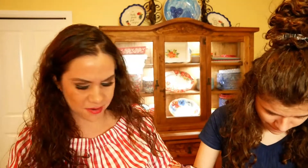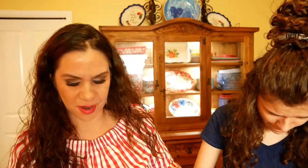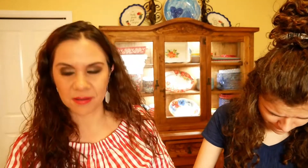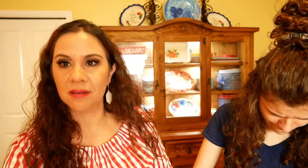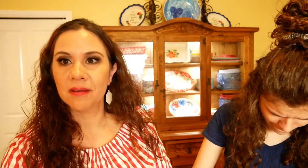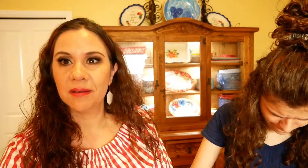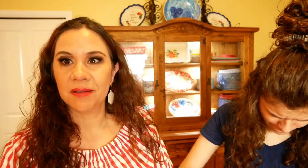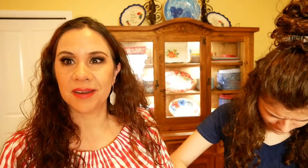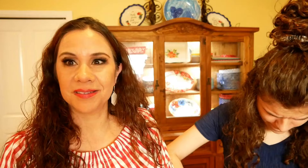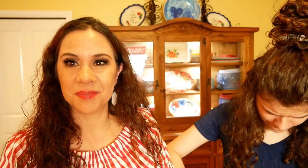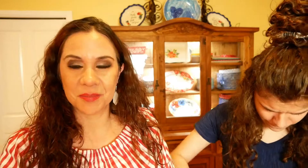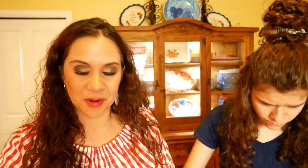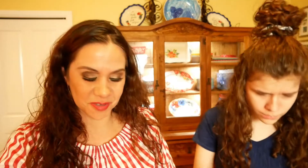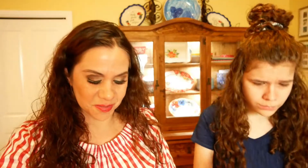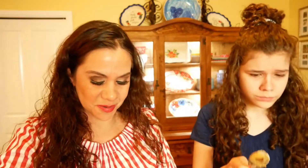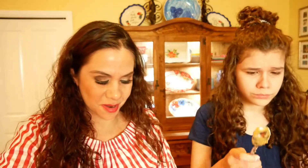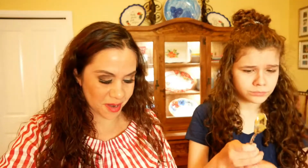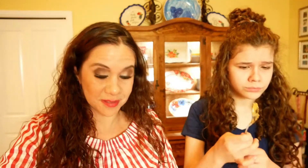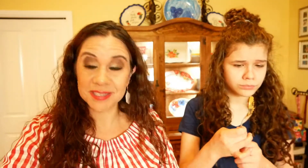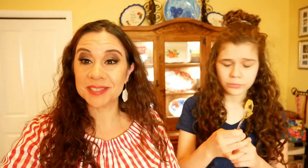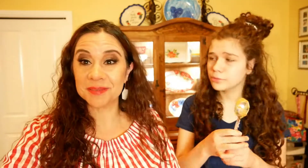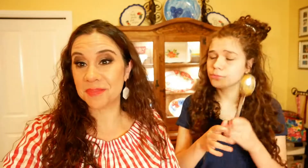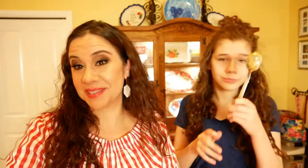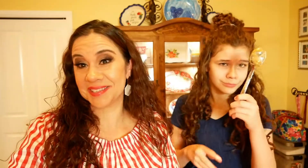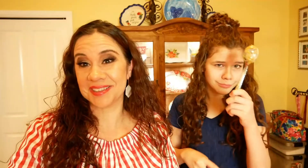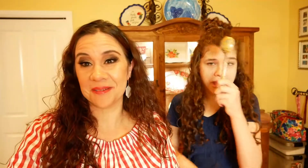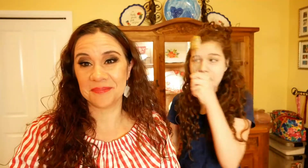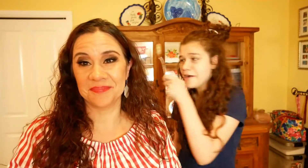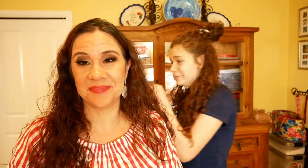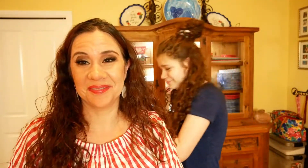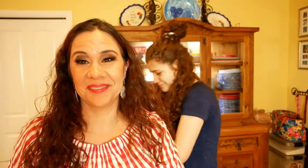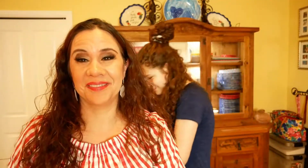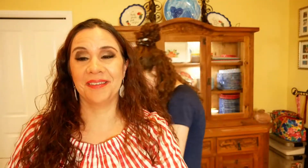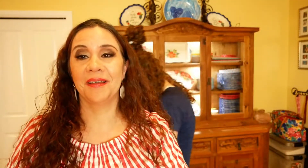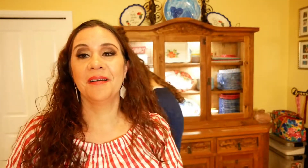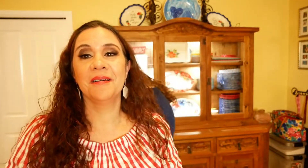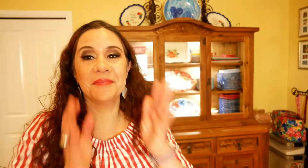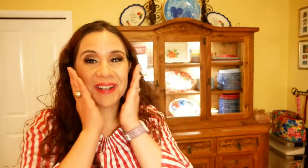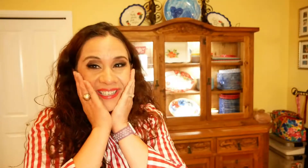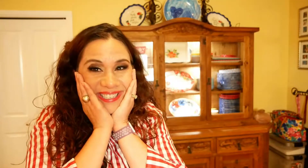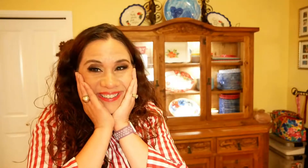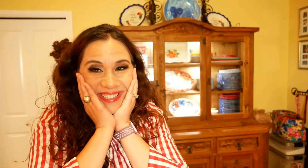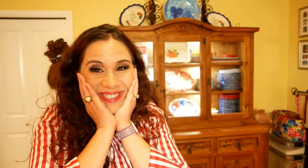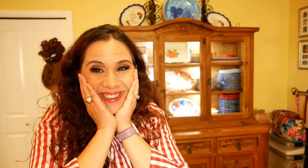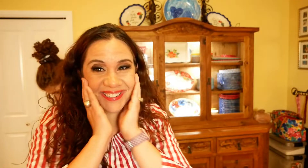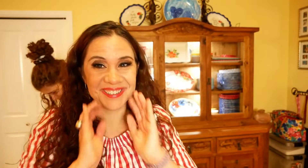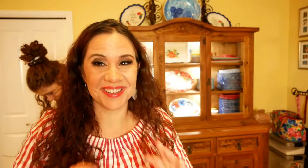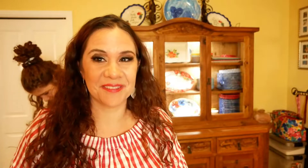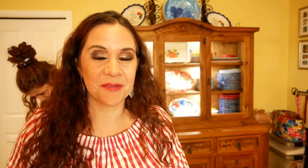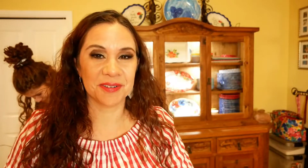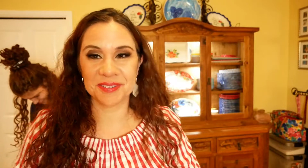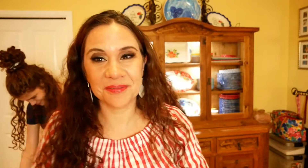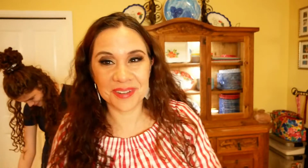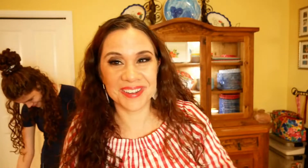okay getting this paper off the spoon all right let's mix this up oh my gosh she's going to the dog to lick of course why not